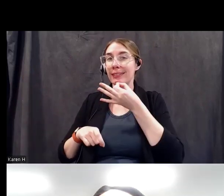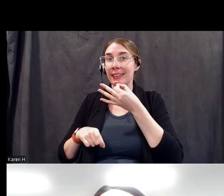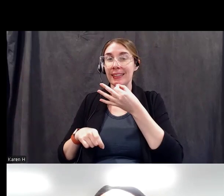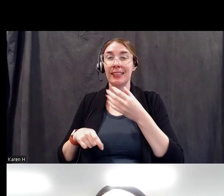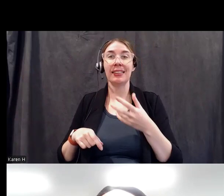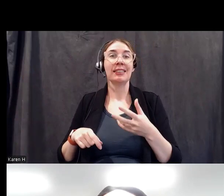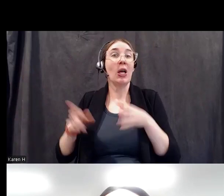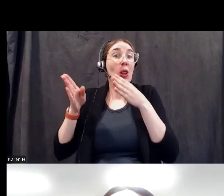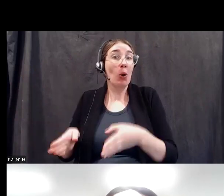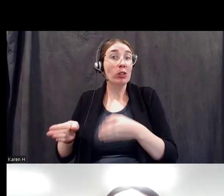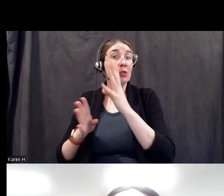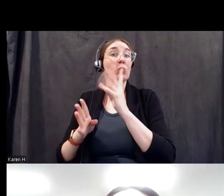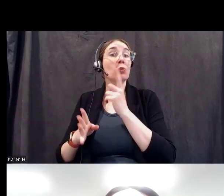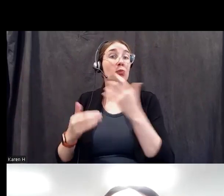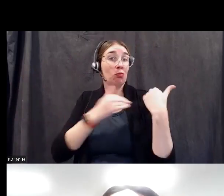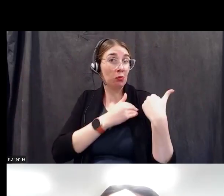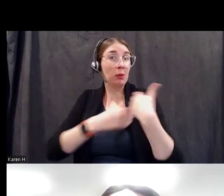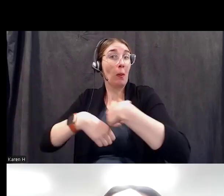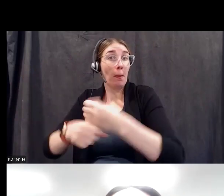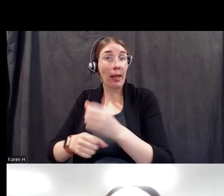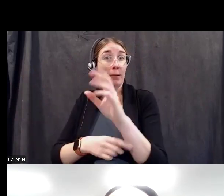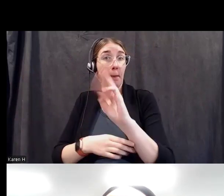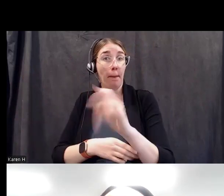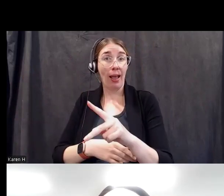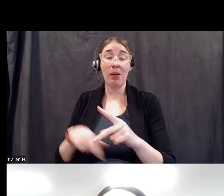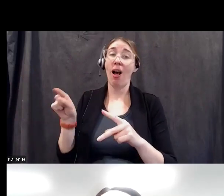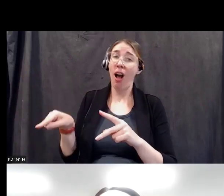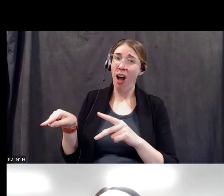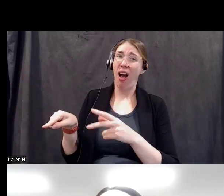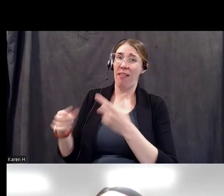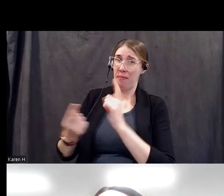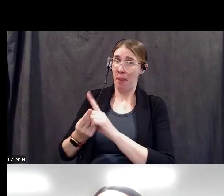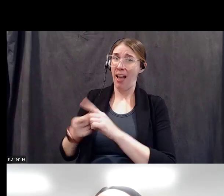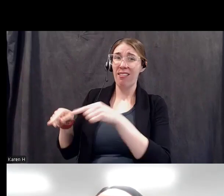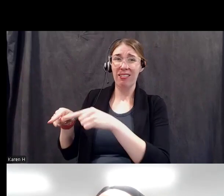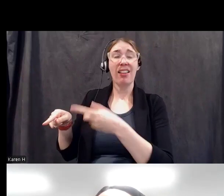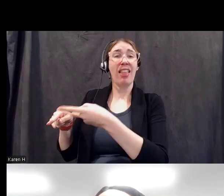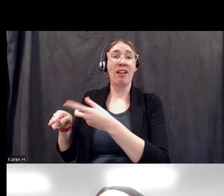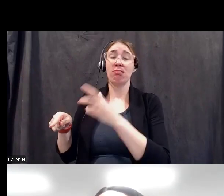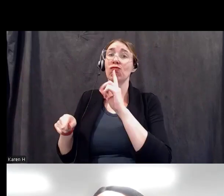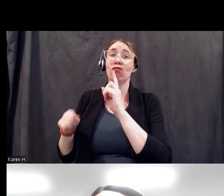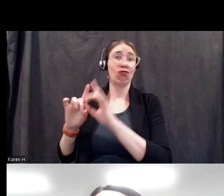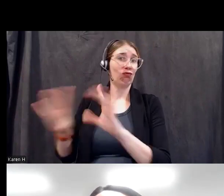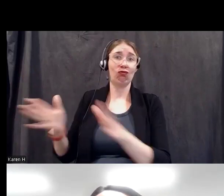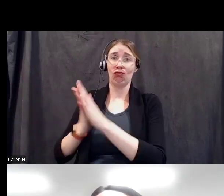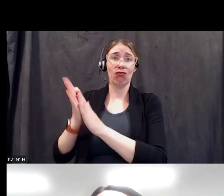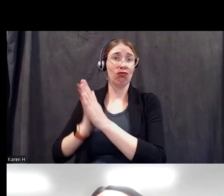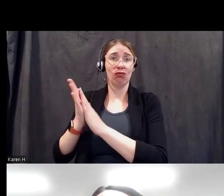weekend and it really was a labor of love. And one last bonus, for us as AT programs,